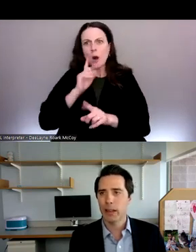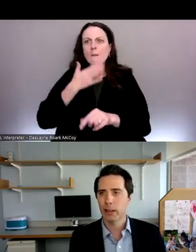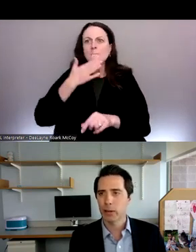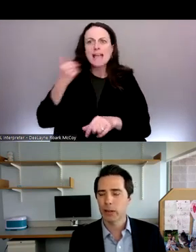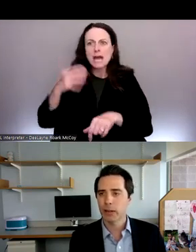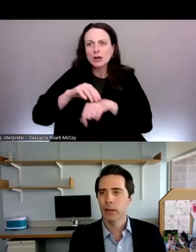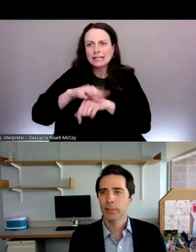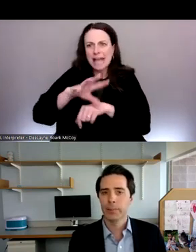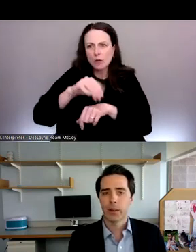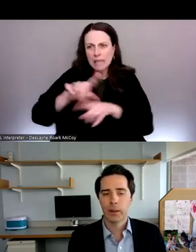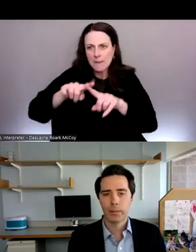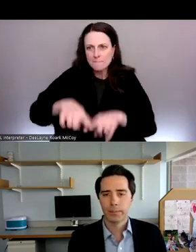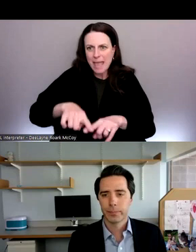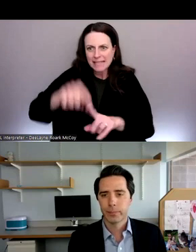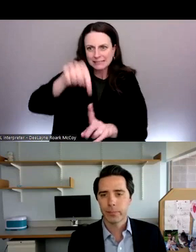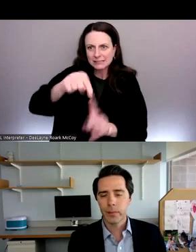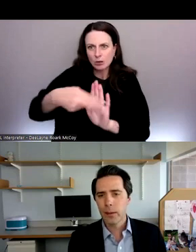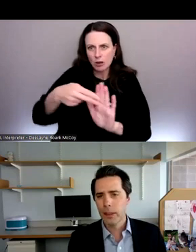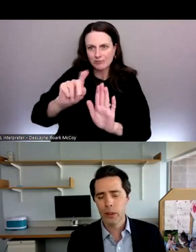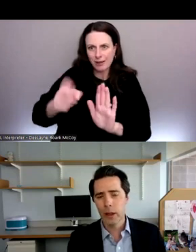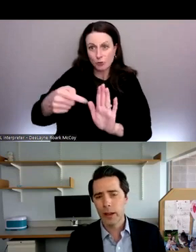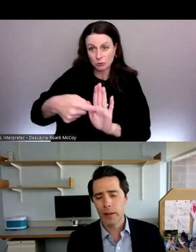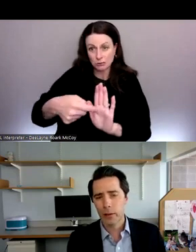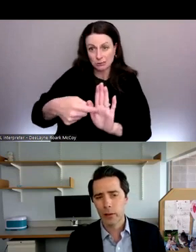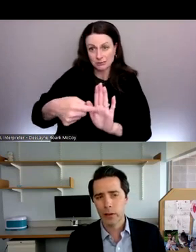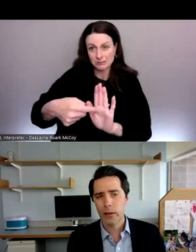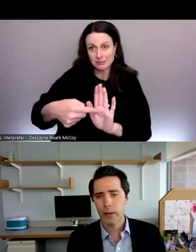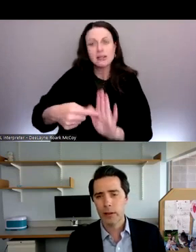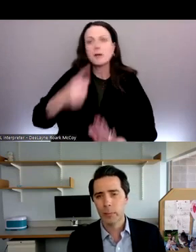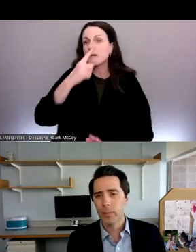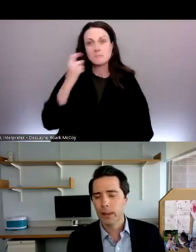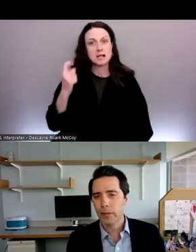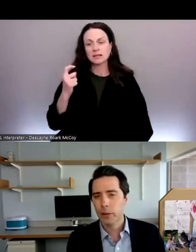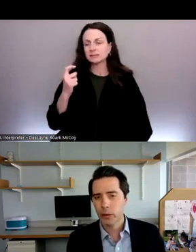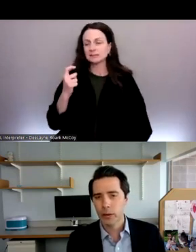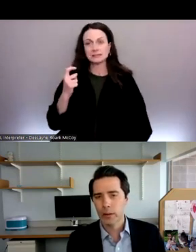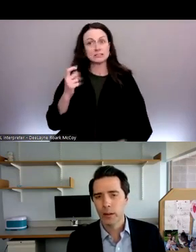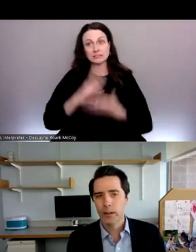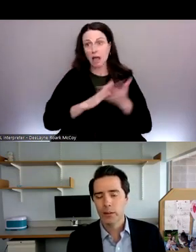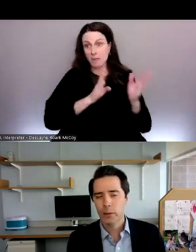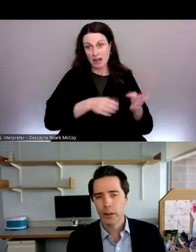a diagnosis